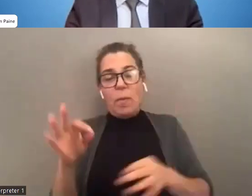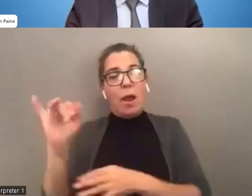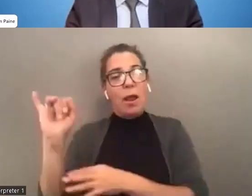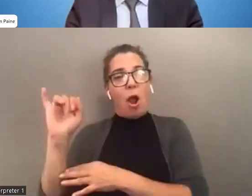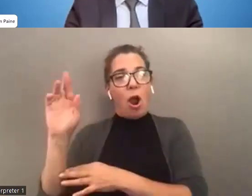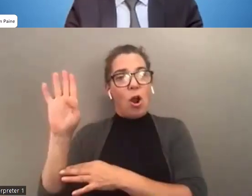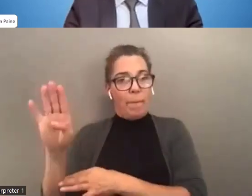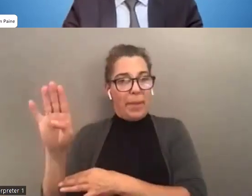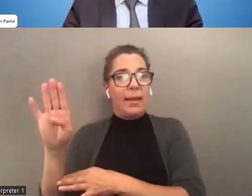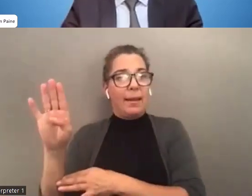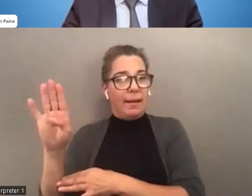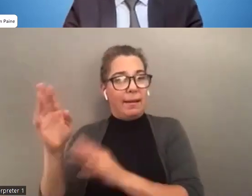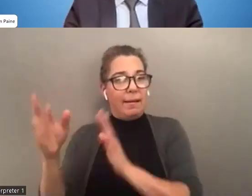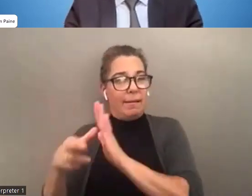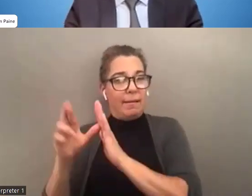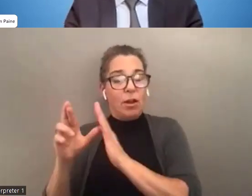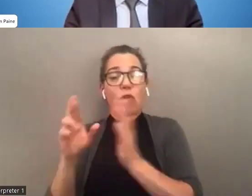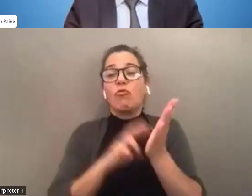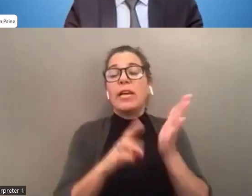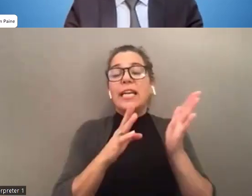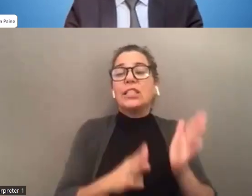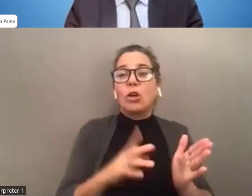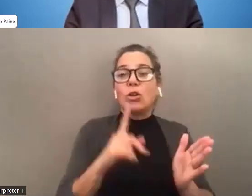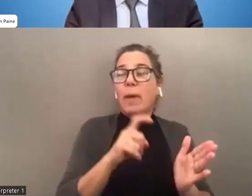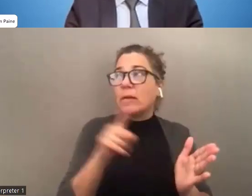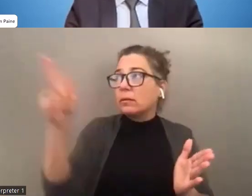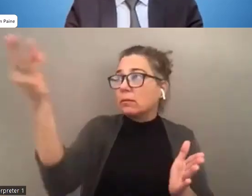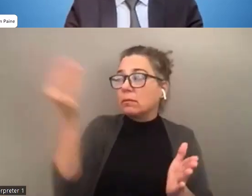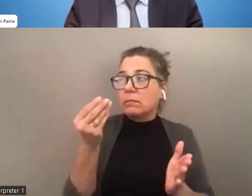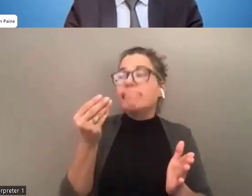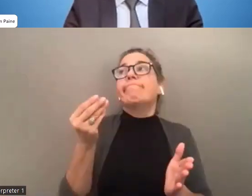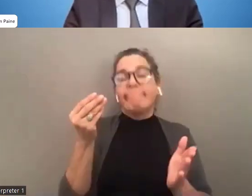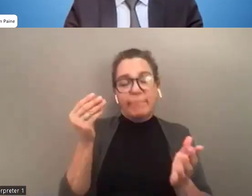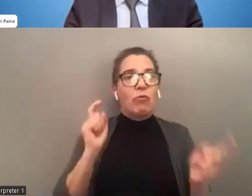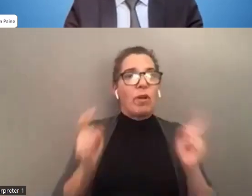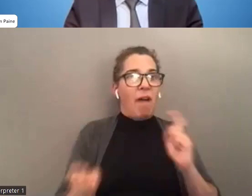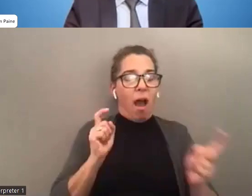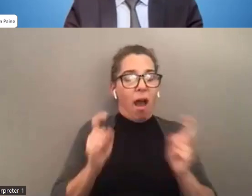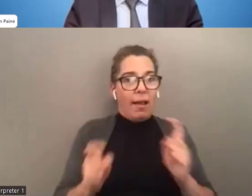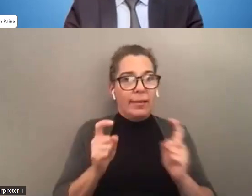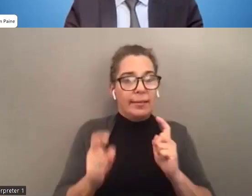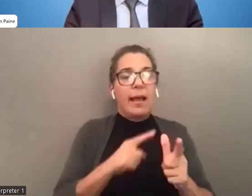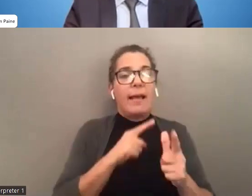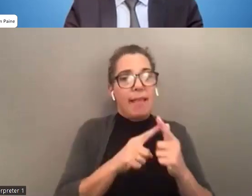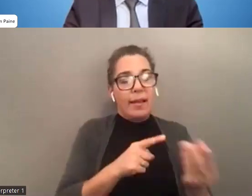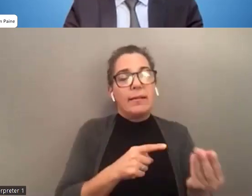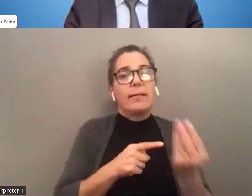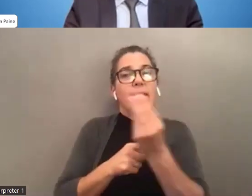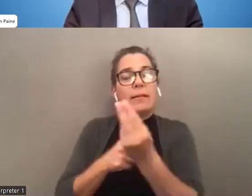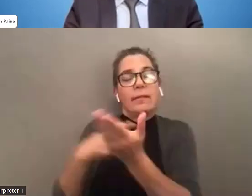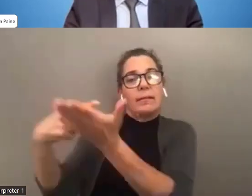So researchers would need to revise their DMS plan and then discuss those revisions with program staff